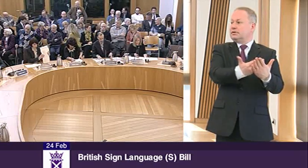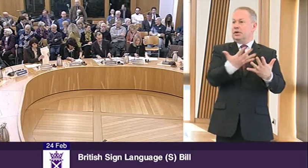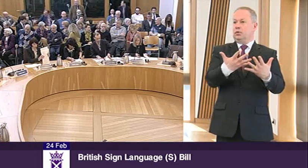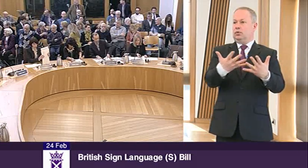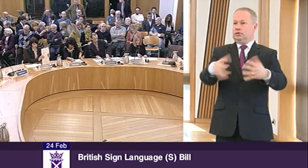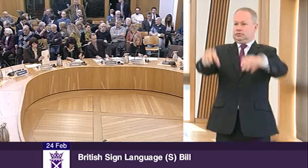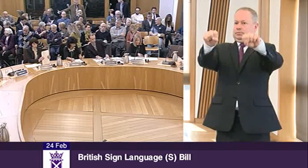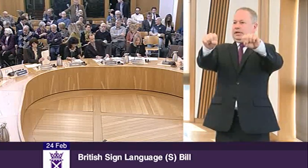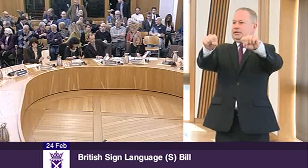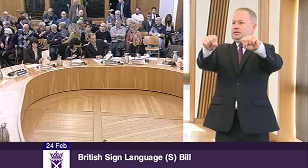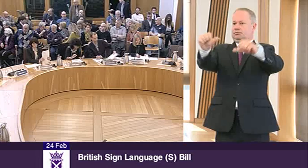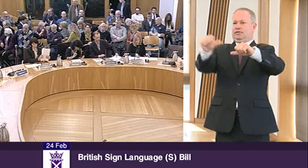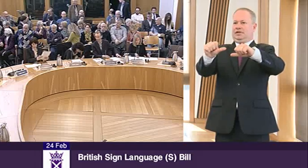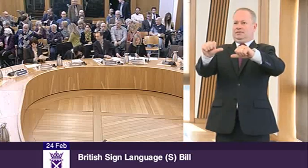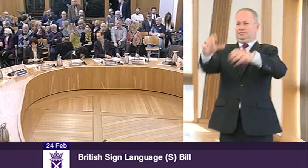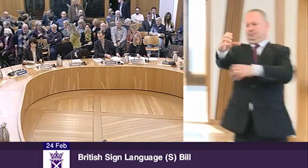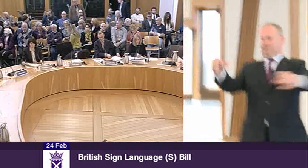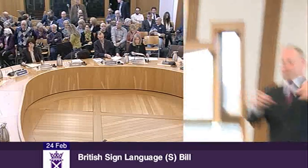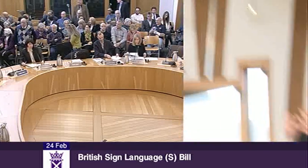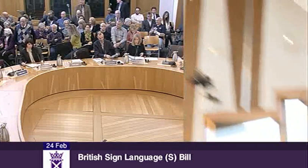I suspend the meeting briefly to allow the next panel to come to the table.